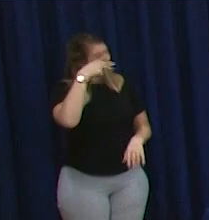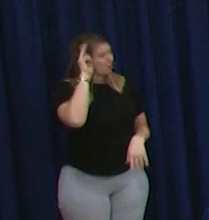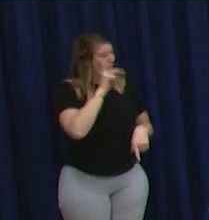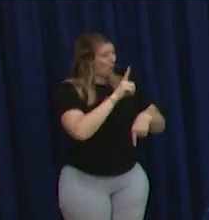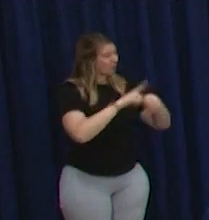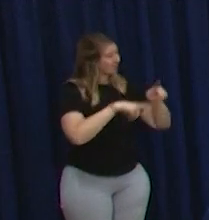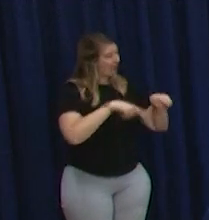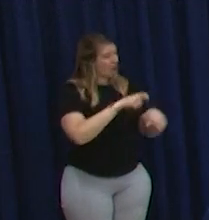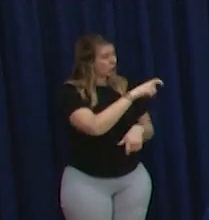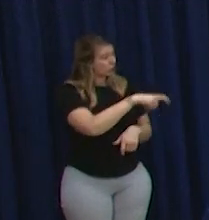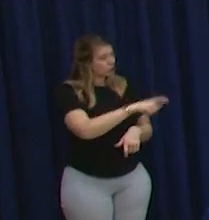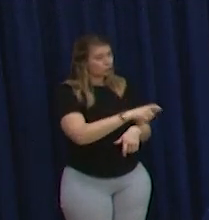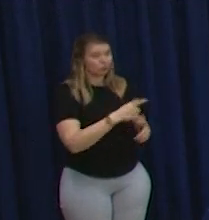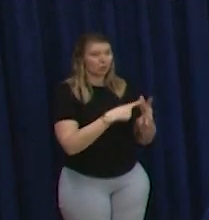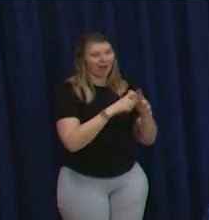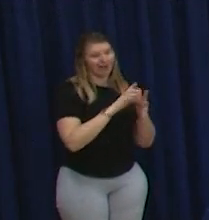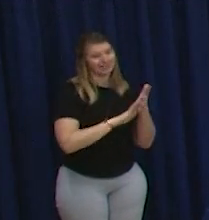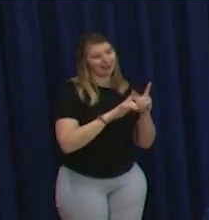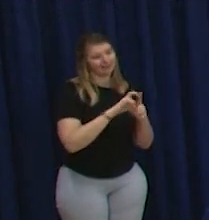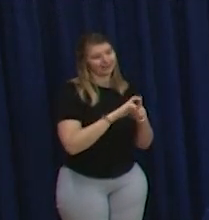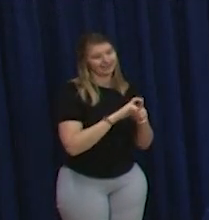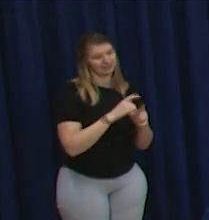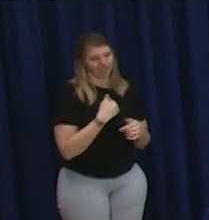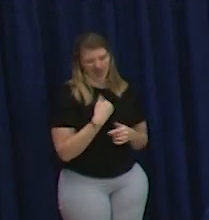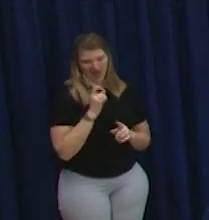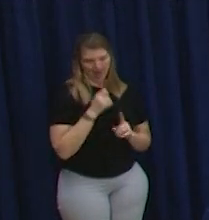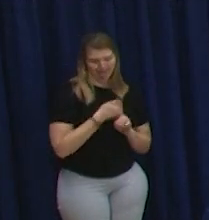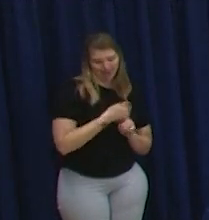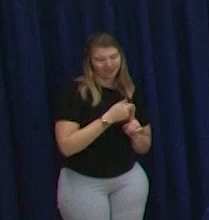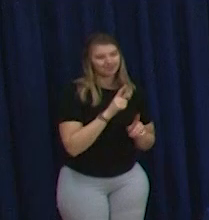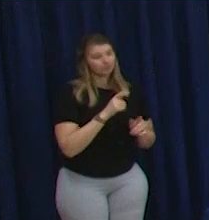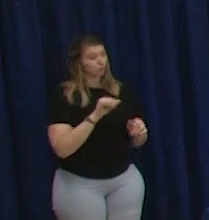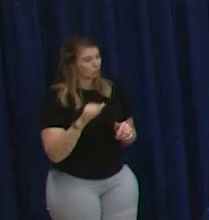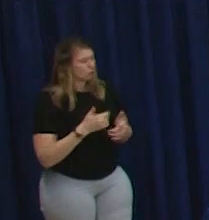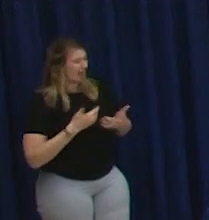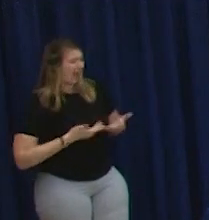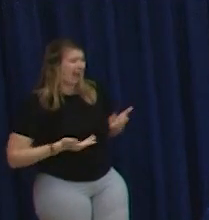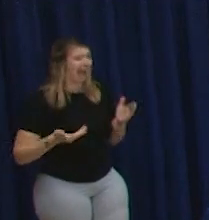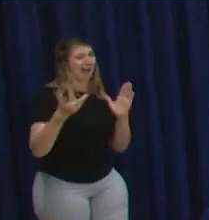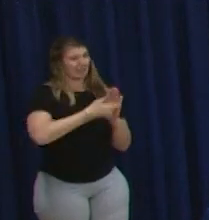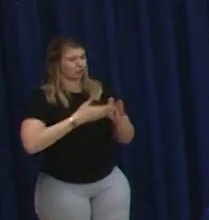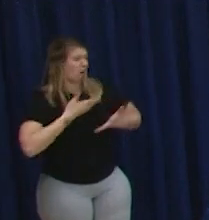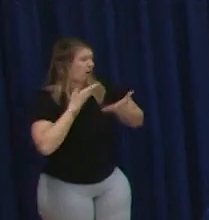particular, obviously I am biased, that they get extra love, you know I'm not asking for a favour